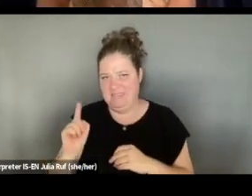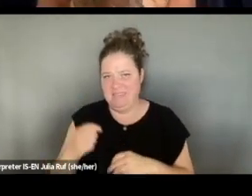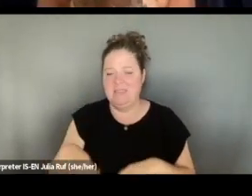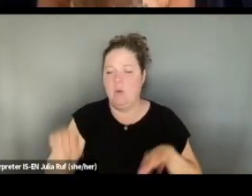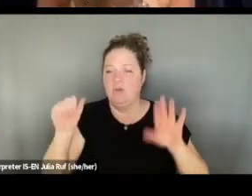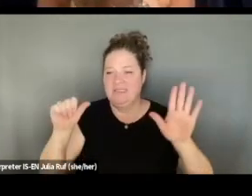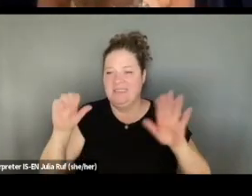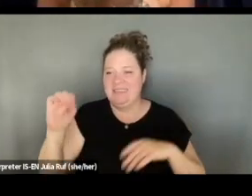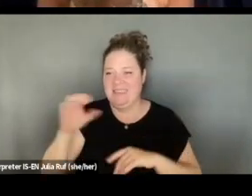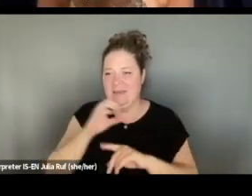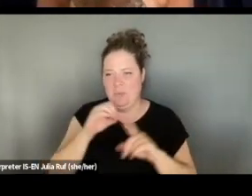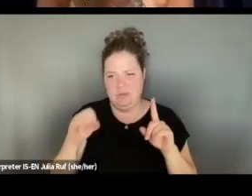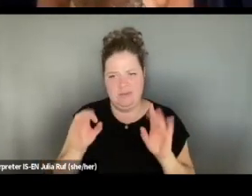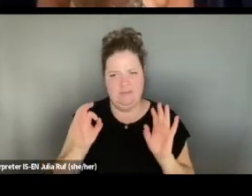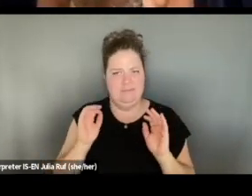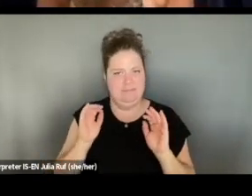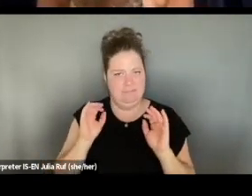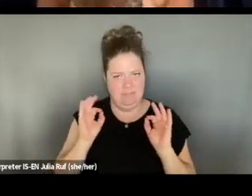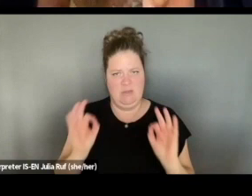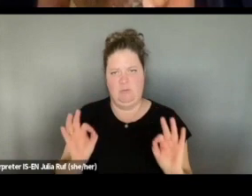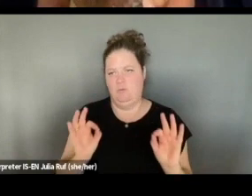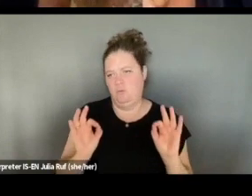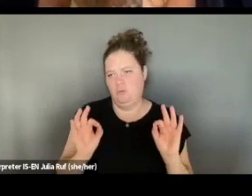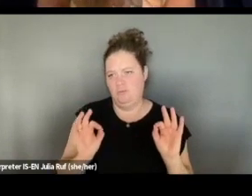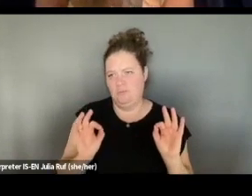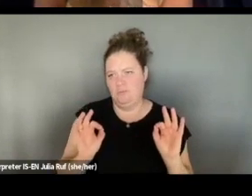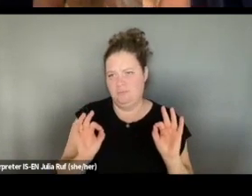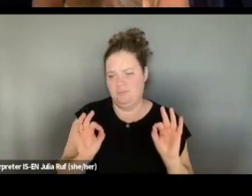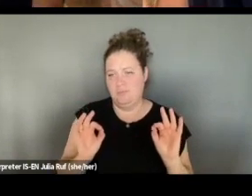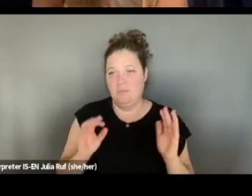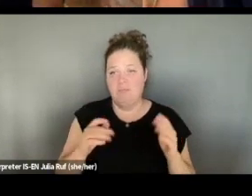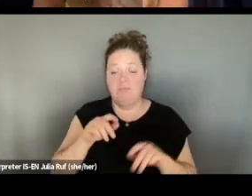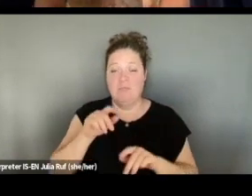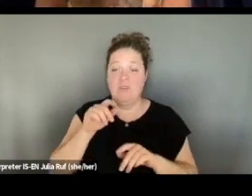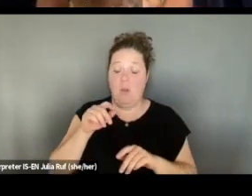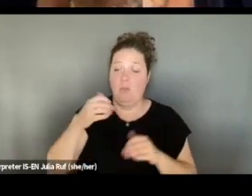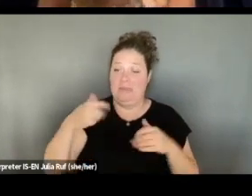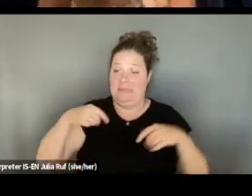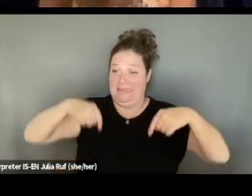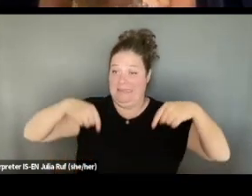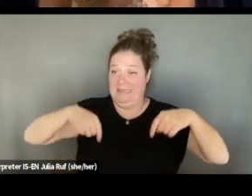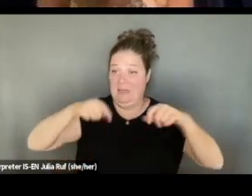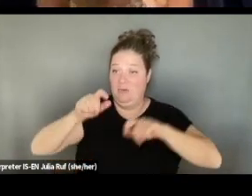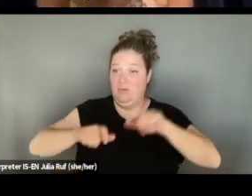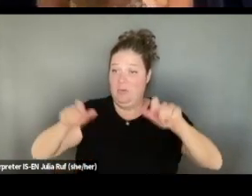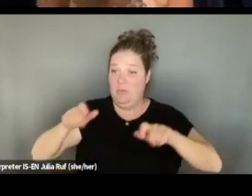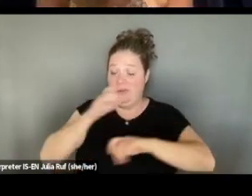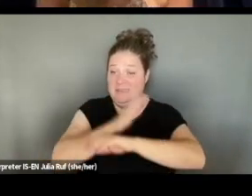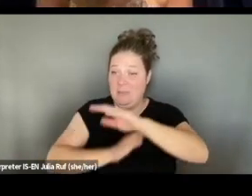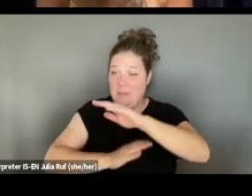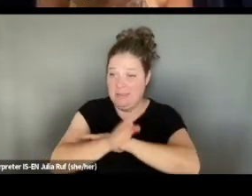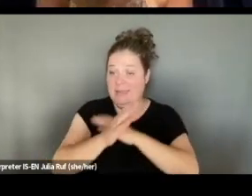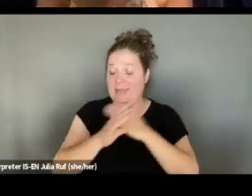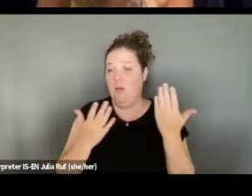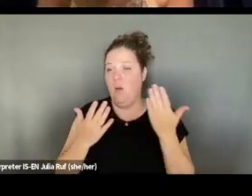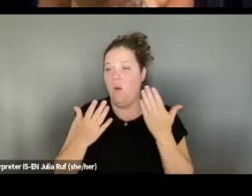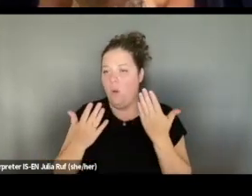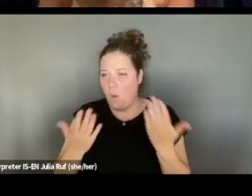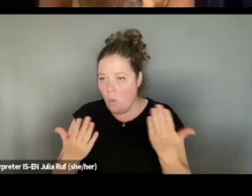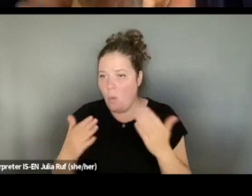So, that's twice the percentage that claim to have a disability or be representing a